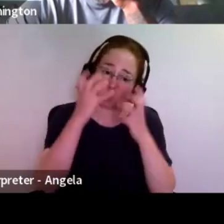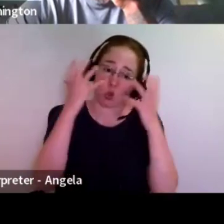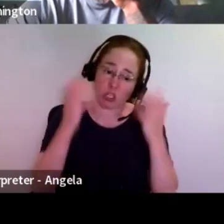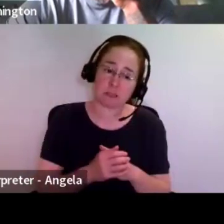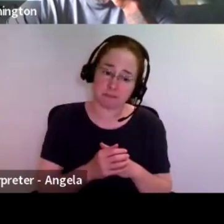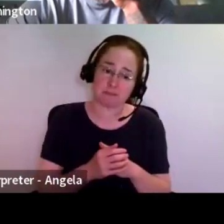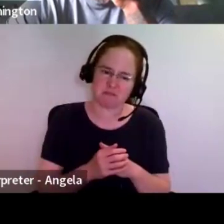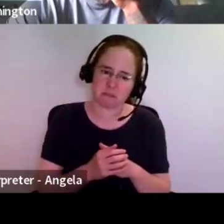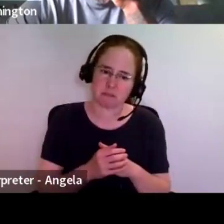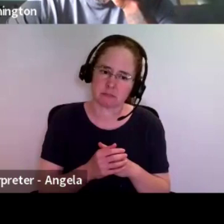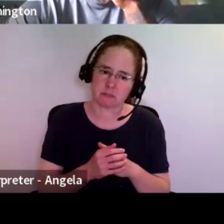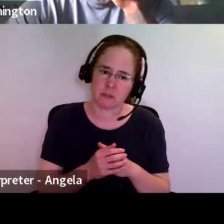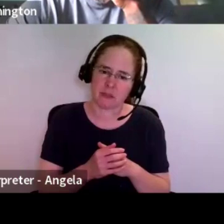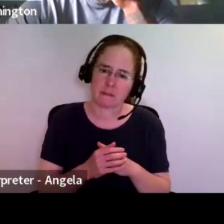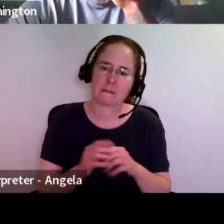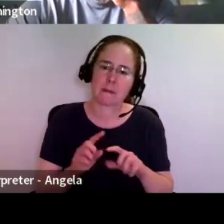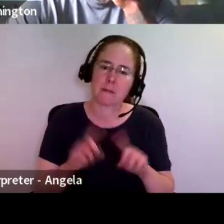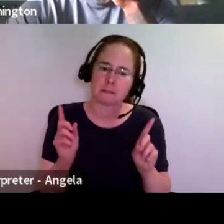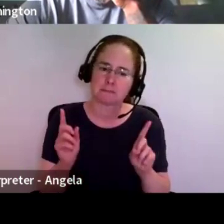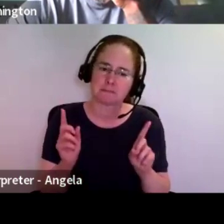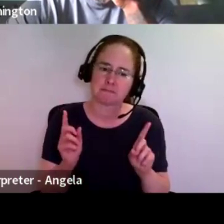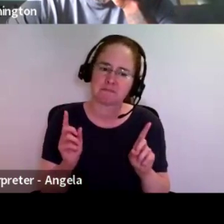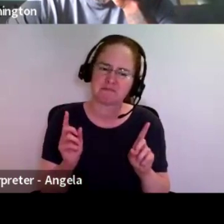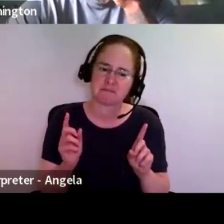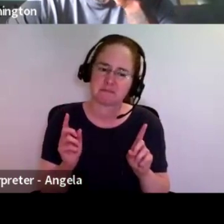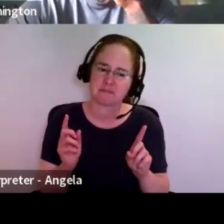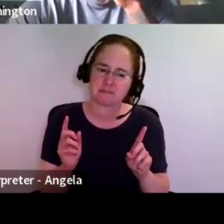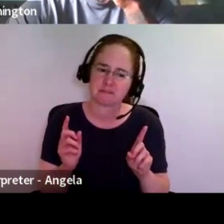but like, at the same time, I would say it doesn't really kill